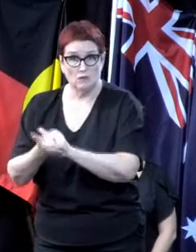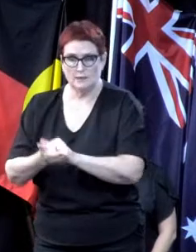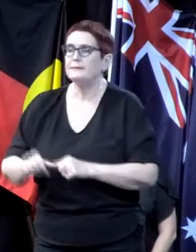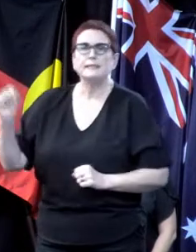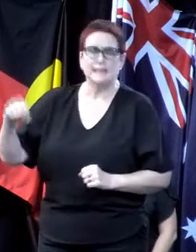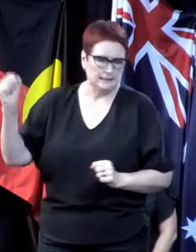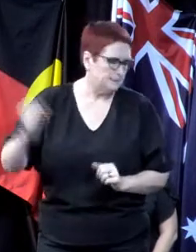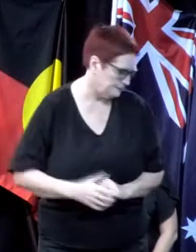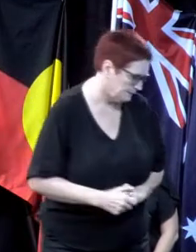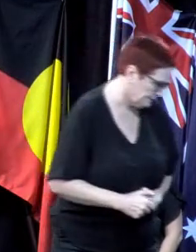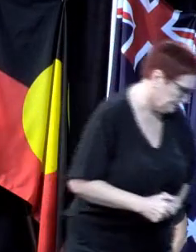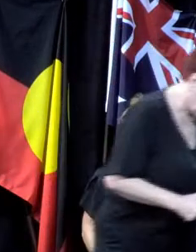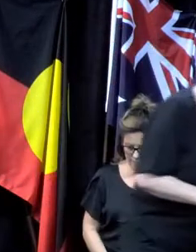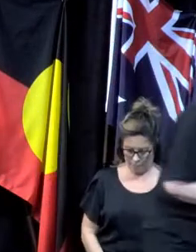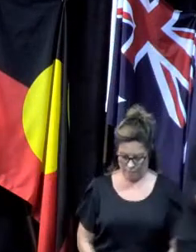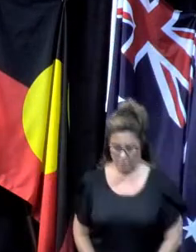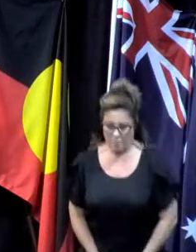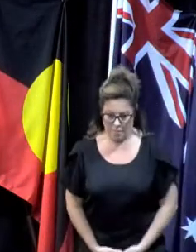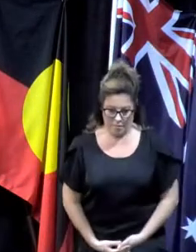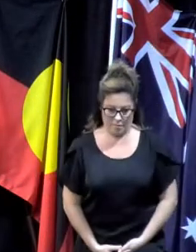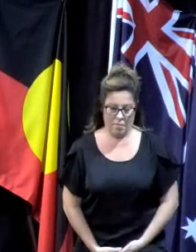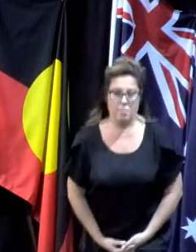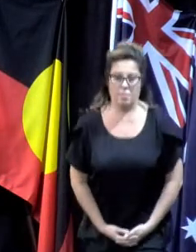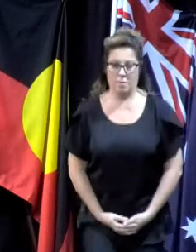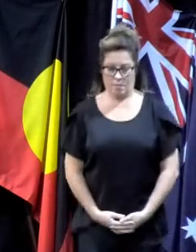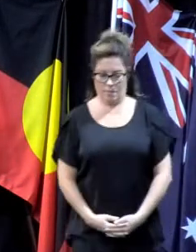OK, now, currently, in your role, you're involved